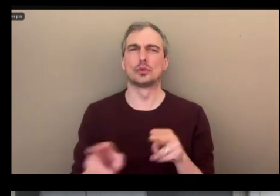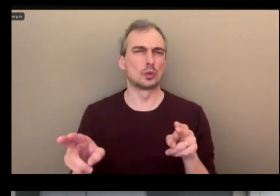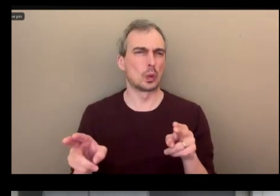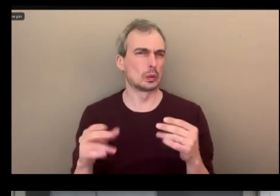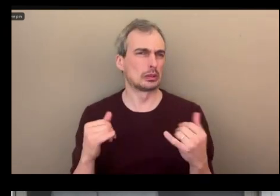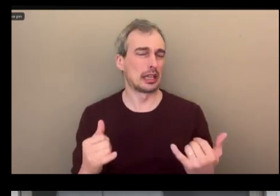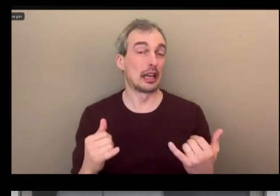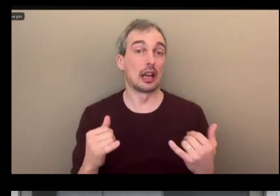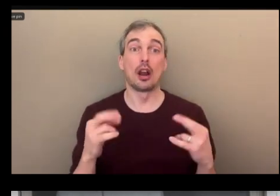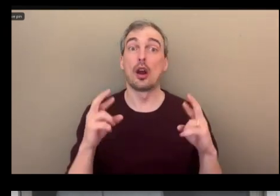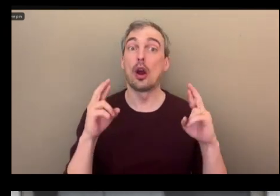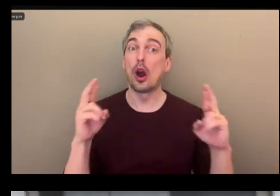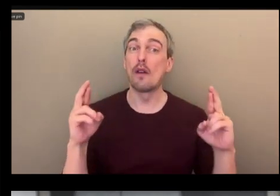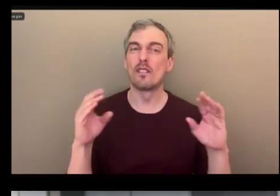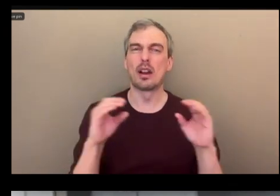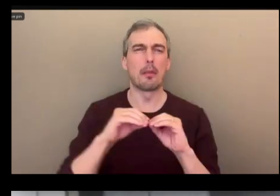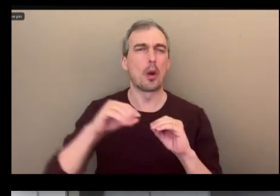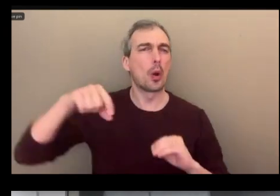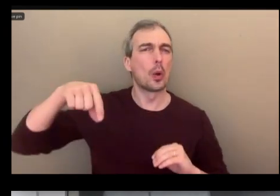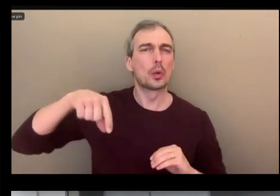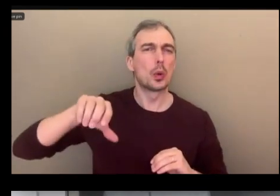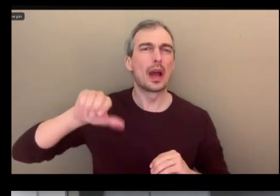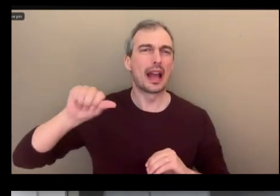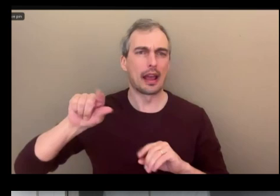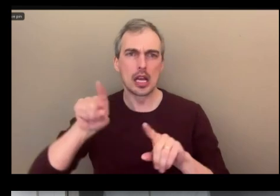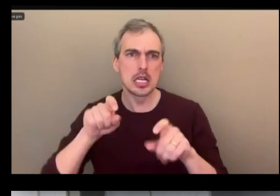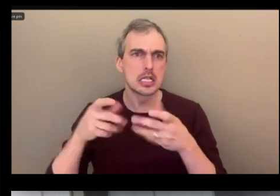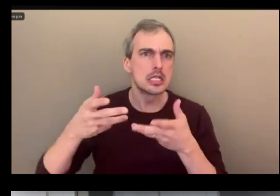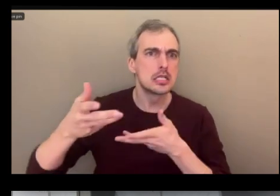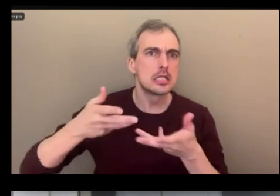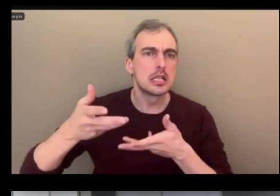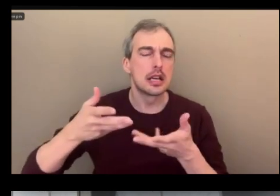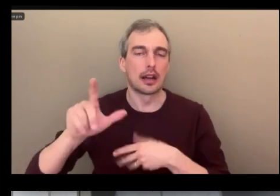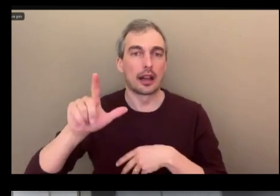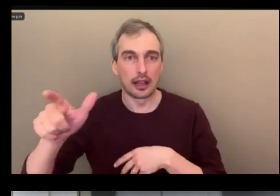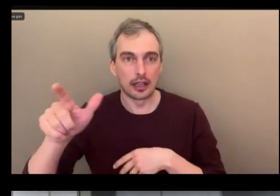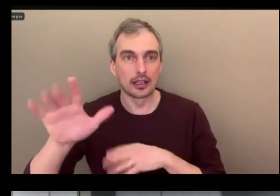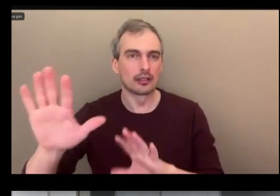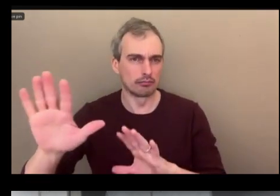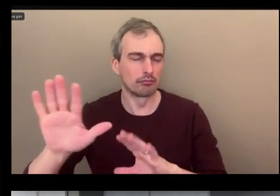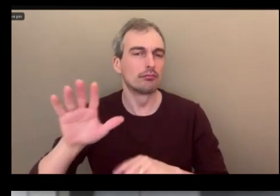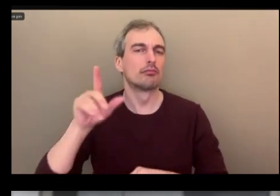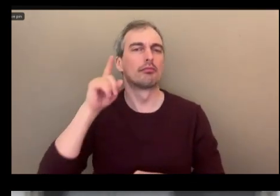But we're gonna talk a little bit about who I am. The Verizon accessibility program.